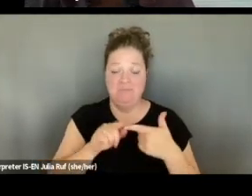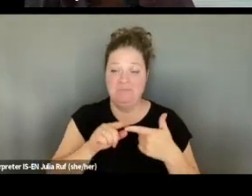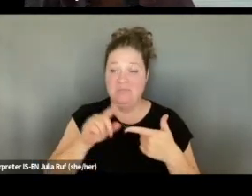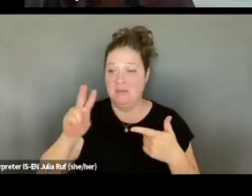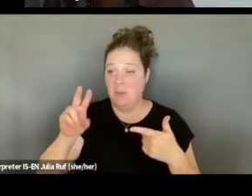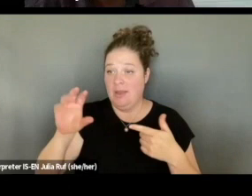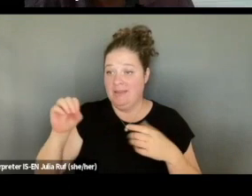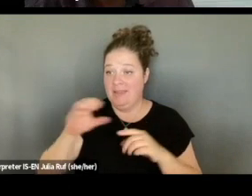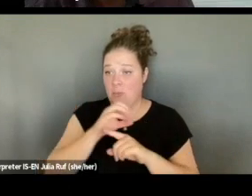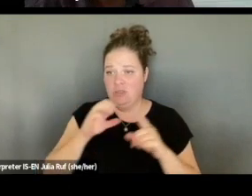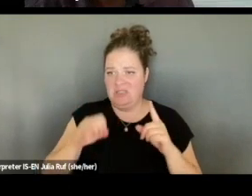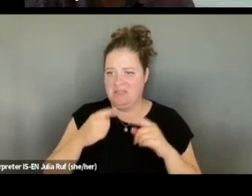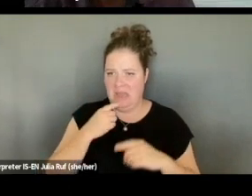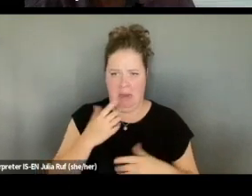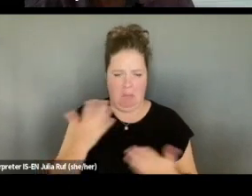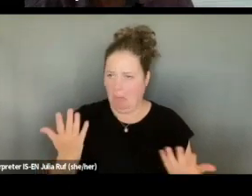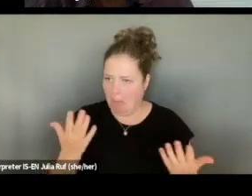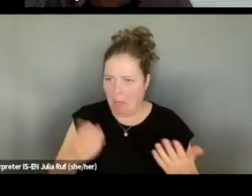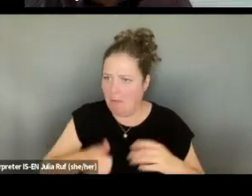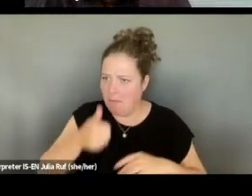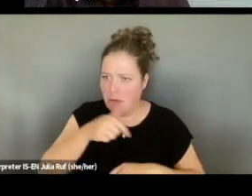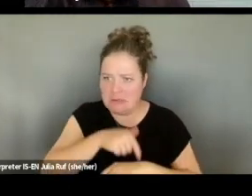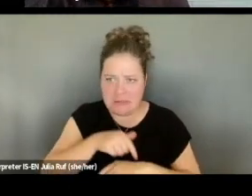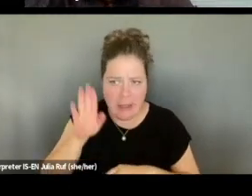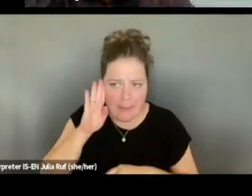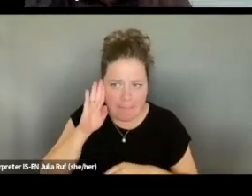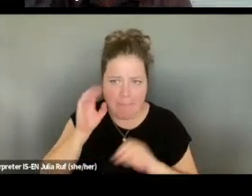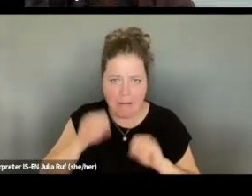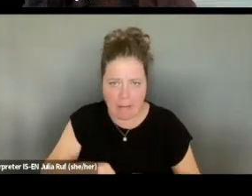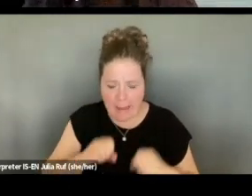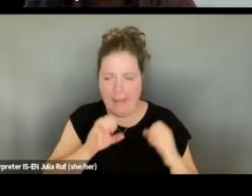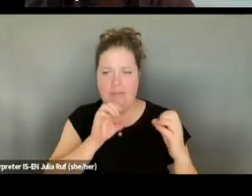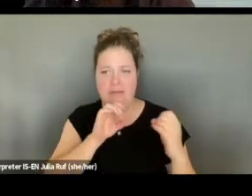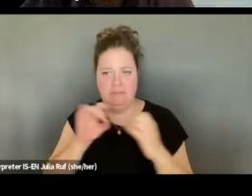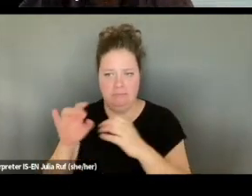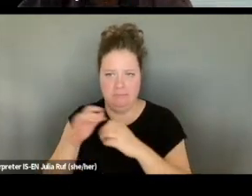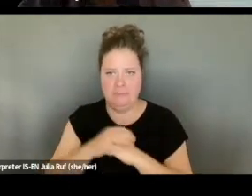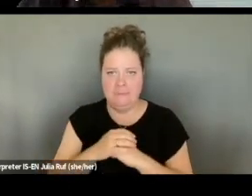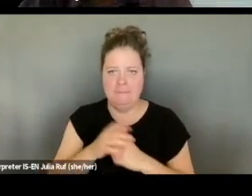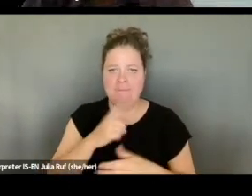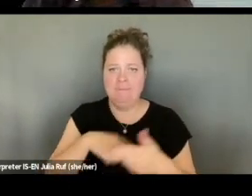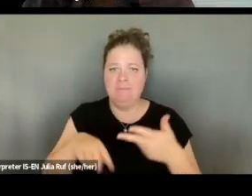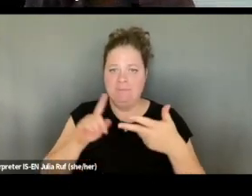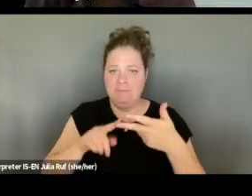nearly 20% no; and another 20% is not sure.